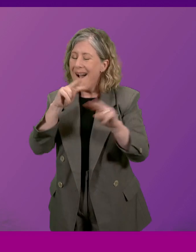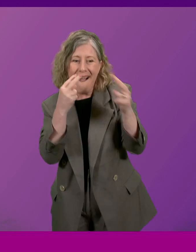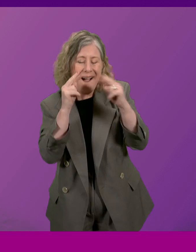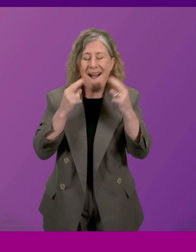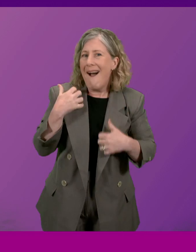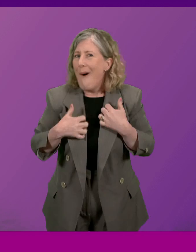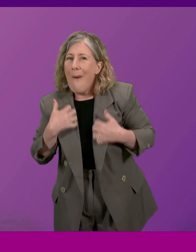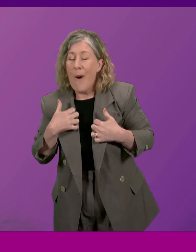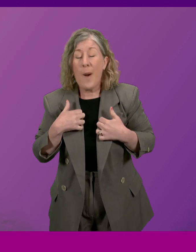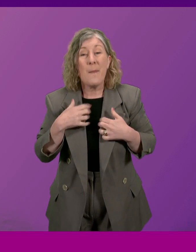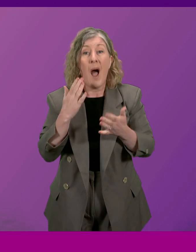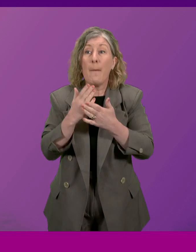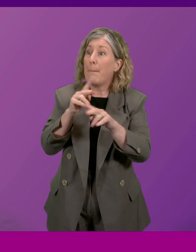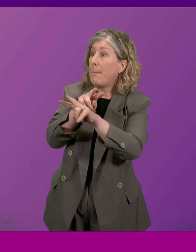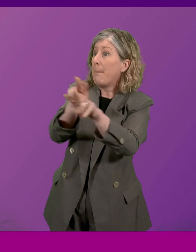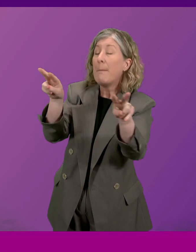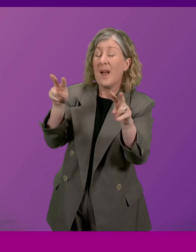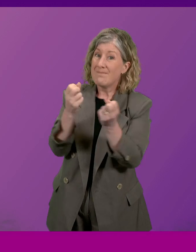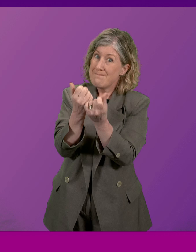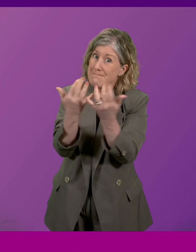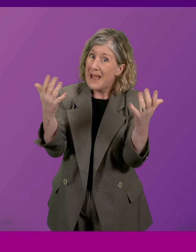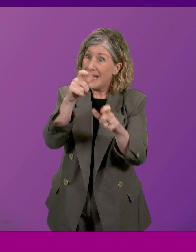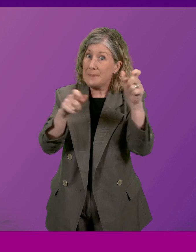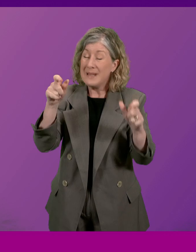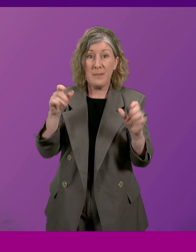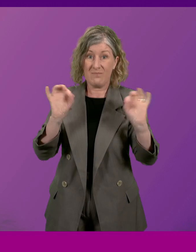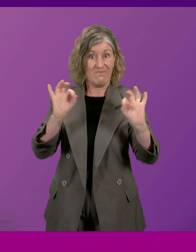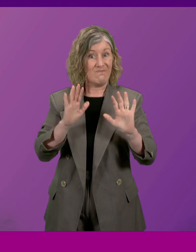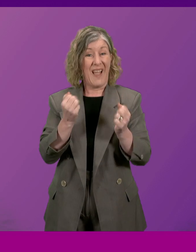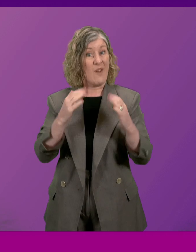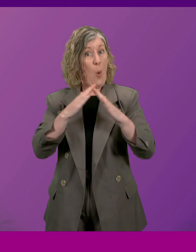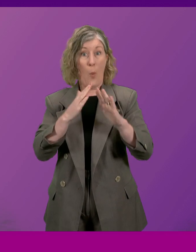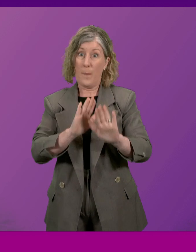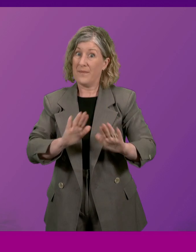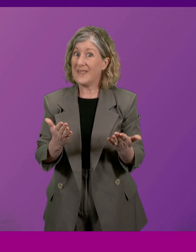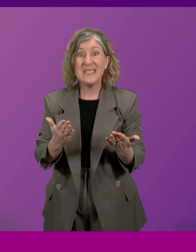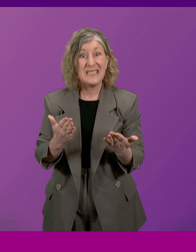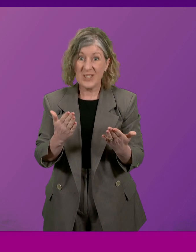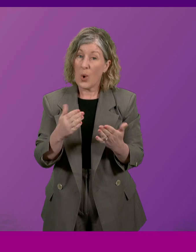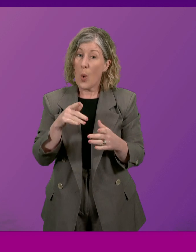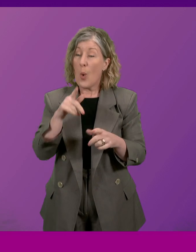of Scots will wake up without a home to call their own. Homelessness is at record levels,